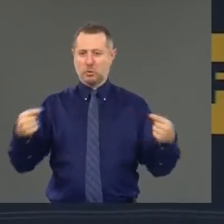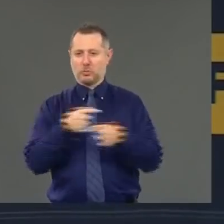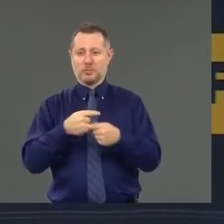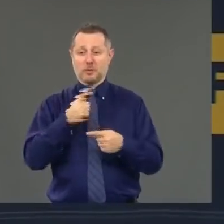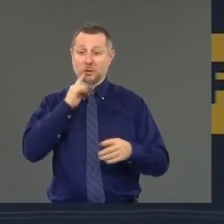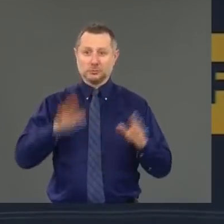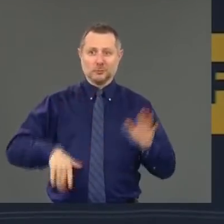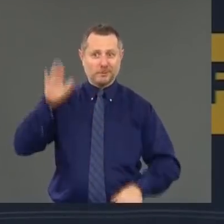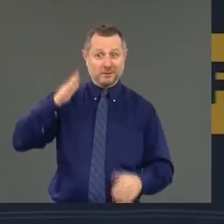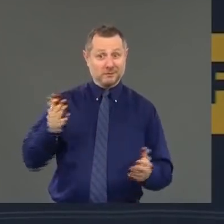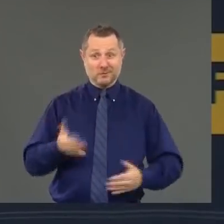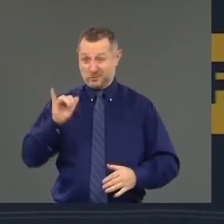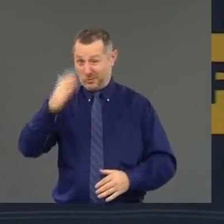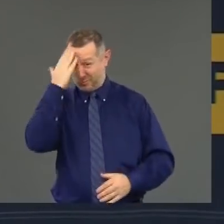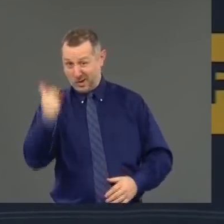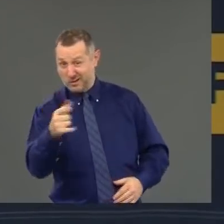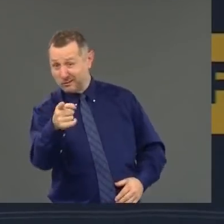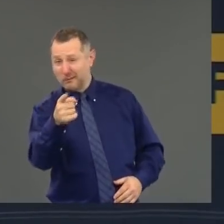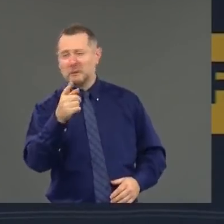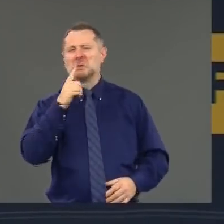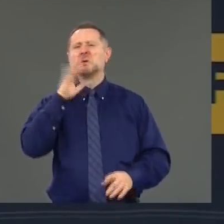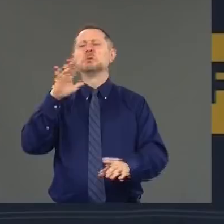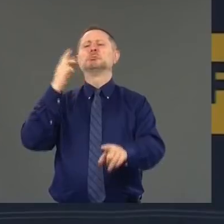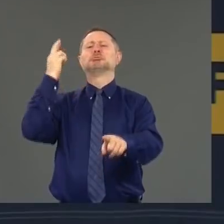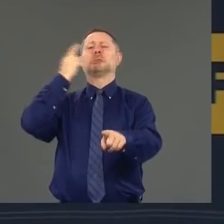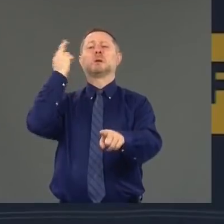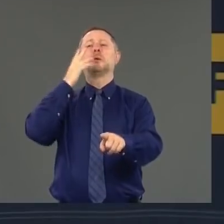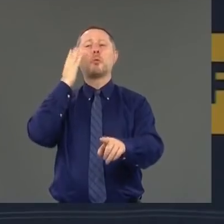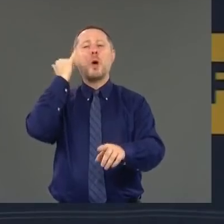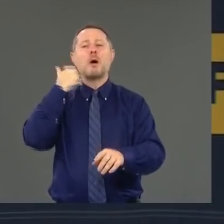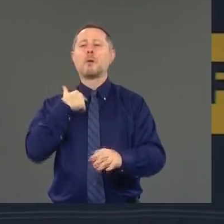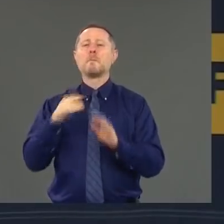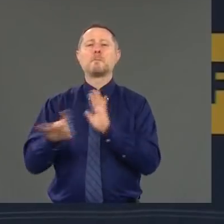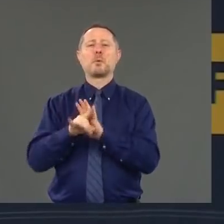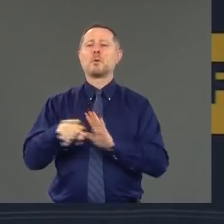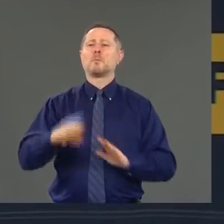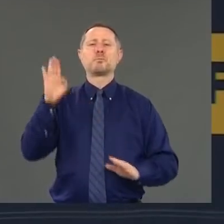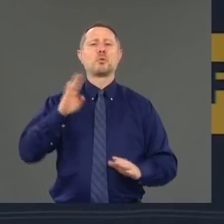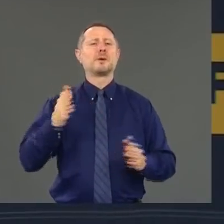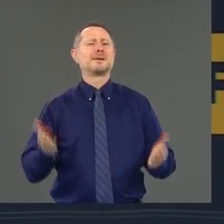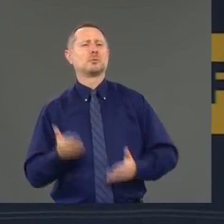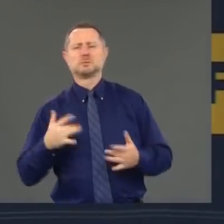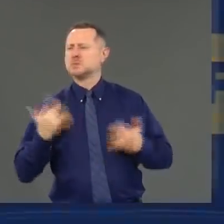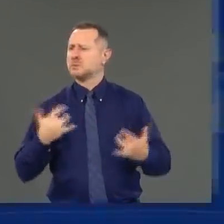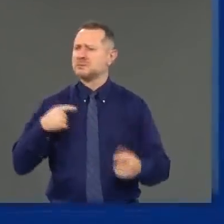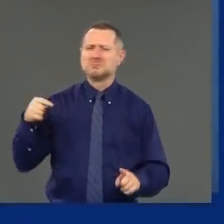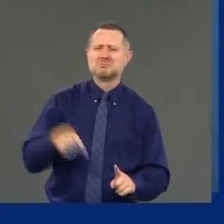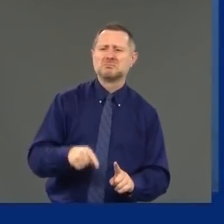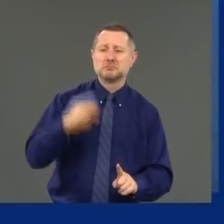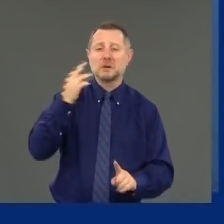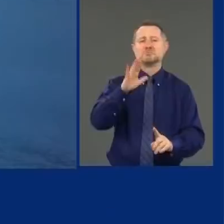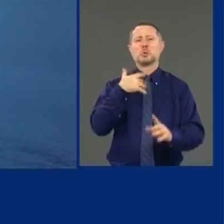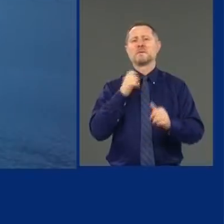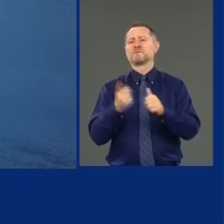FATHER FROM QUEENS. SO I SPENT A LOT OF TIME HERE AND IT IS A PLEASURE TO BE BACK.